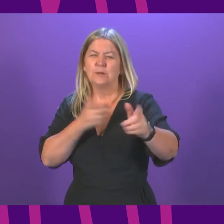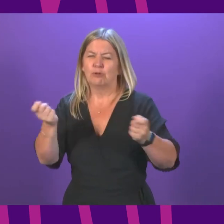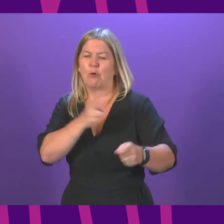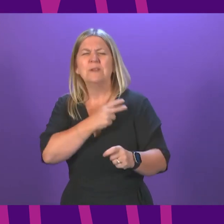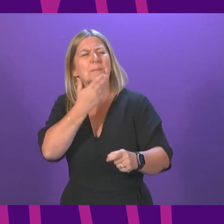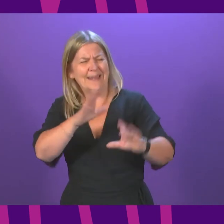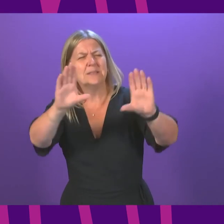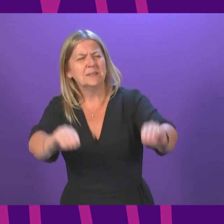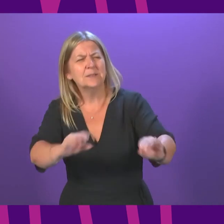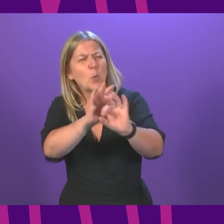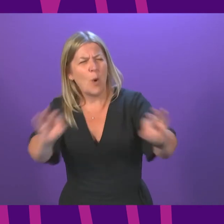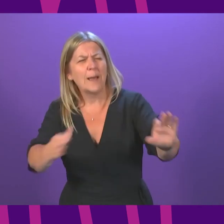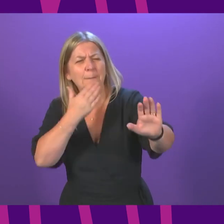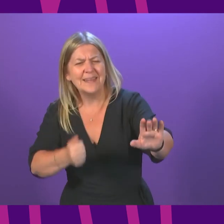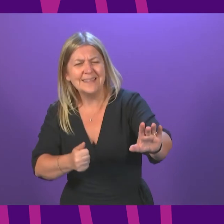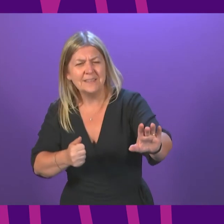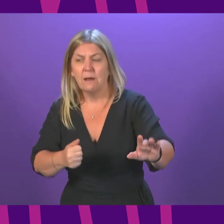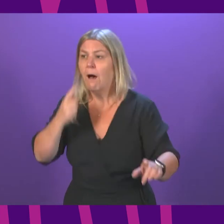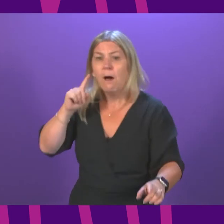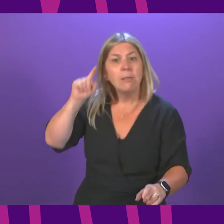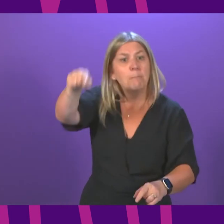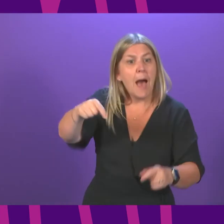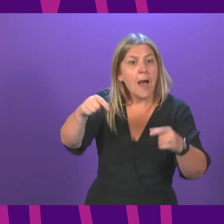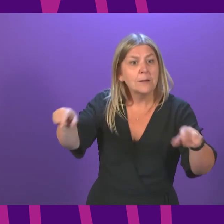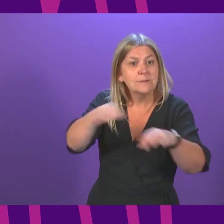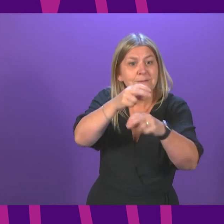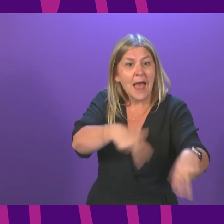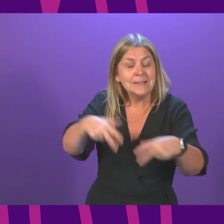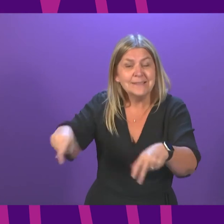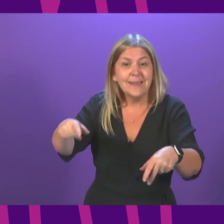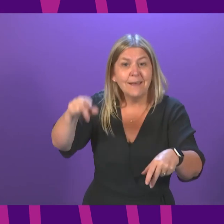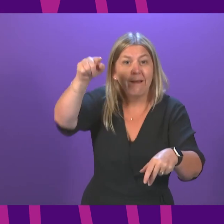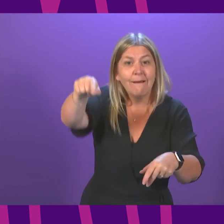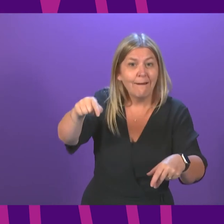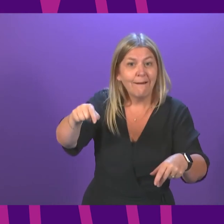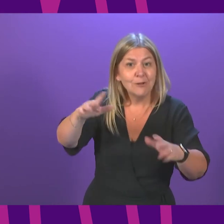It sounds almost as if there is some dancing going on at the back of the chamber. Who am